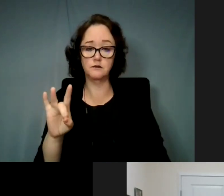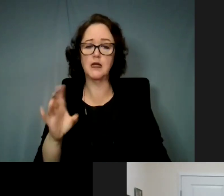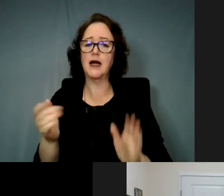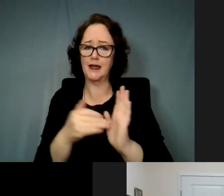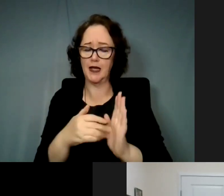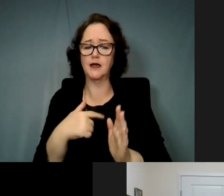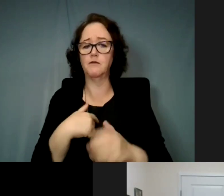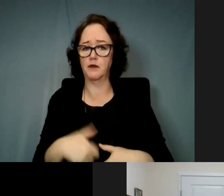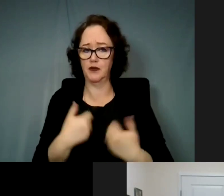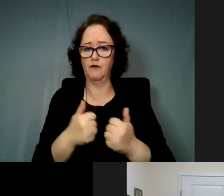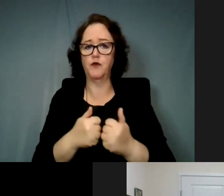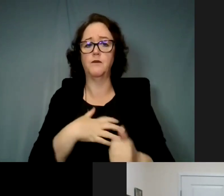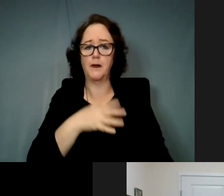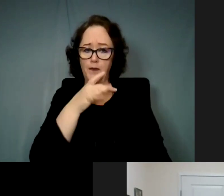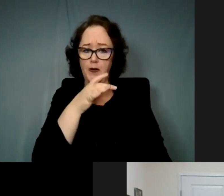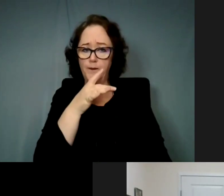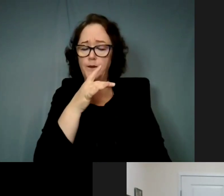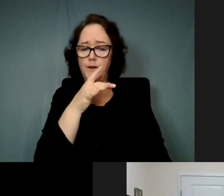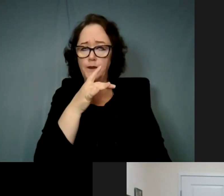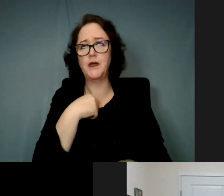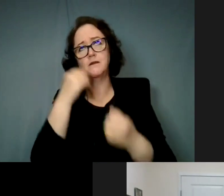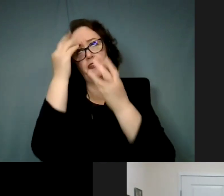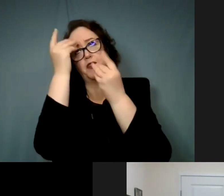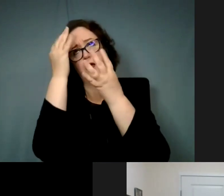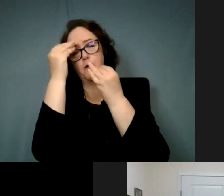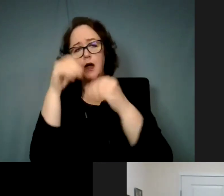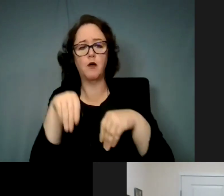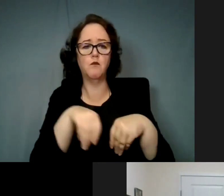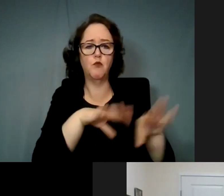thinking about moving out and stuff like that. But then all of